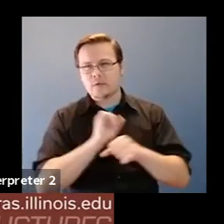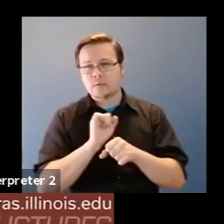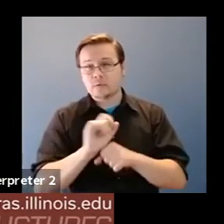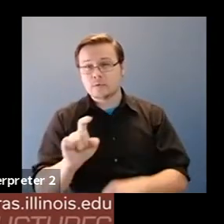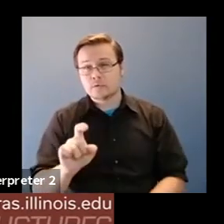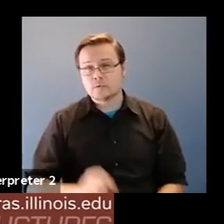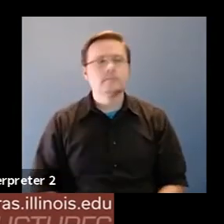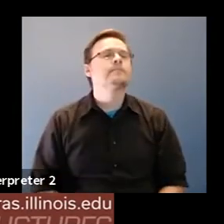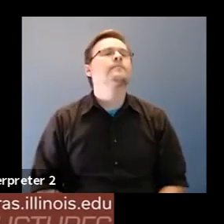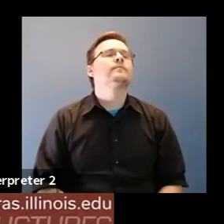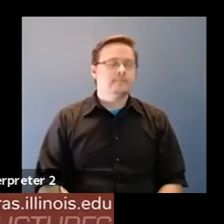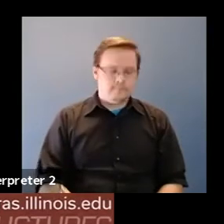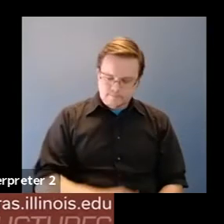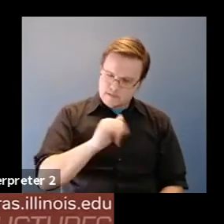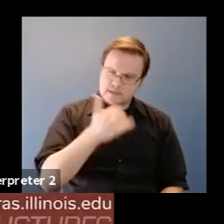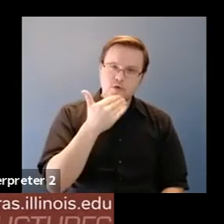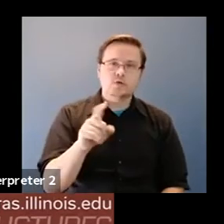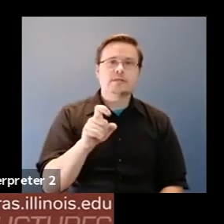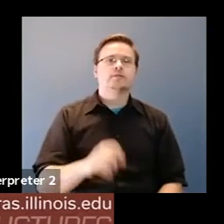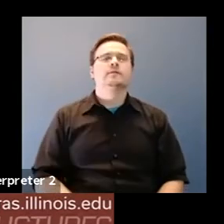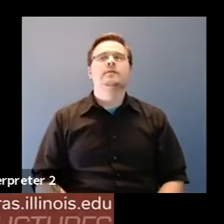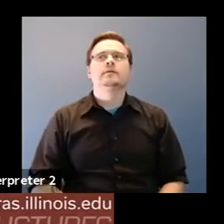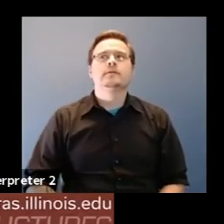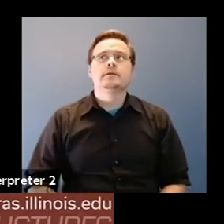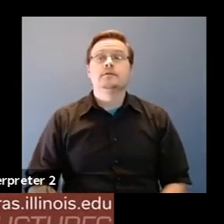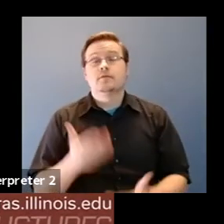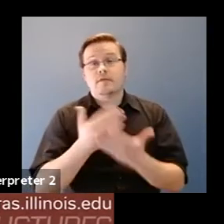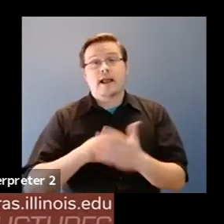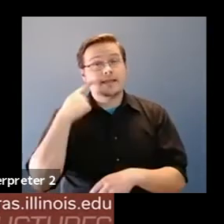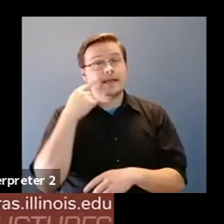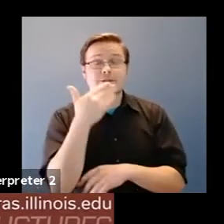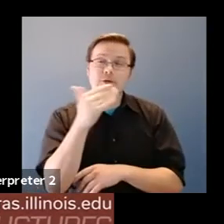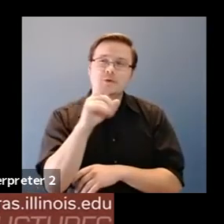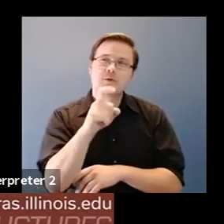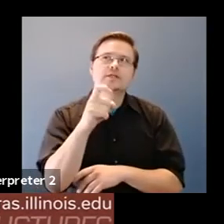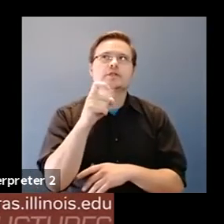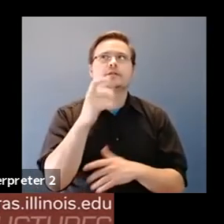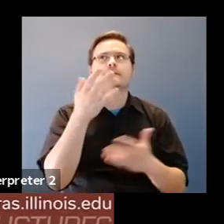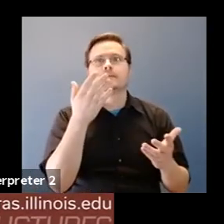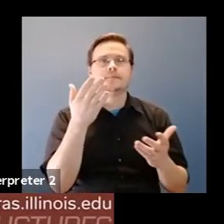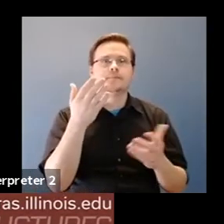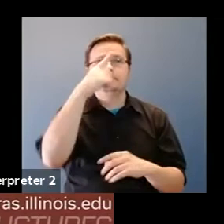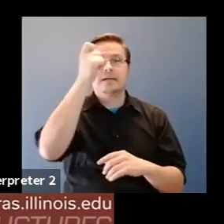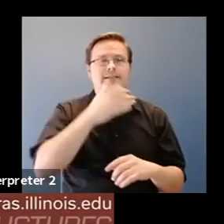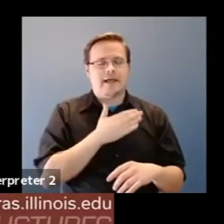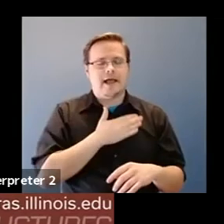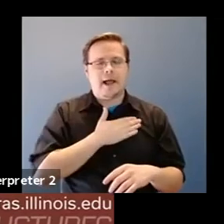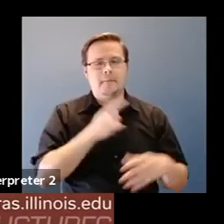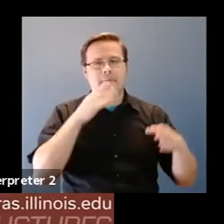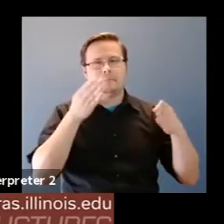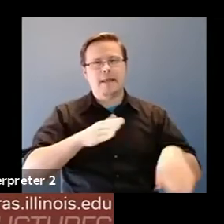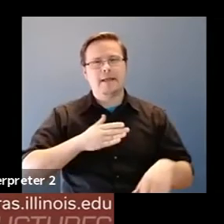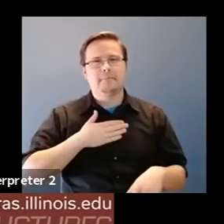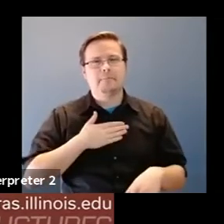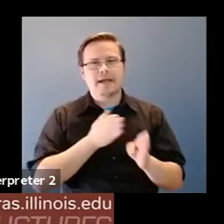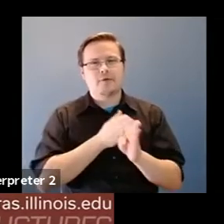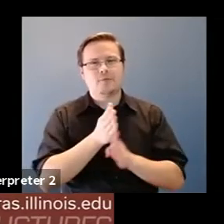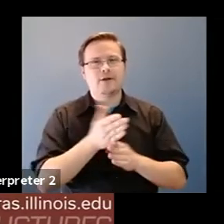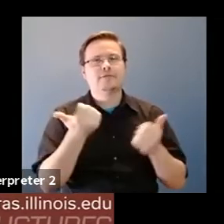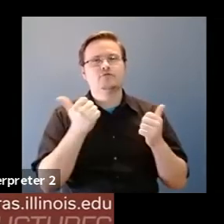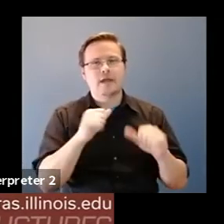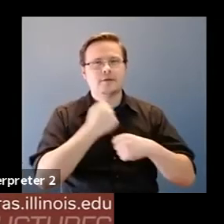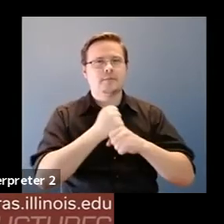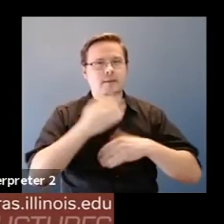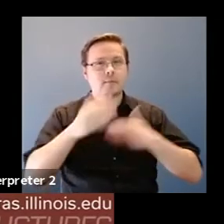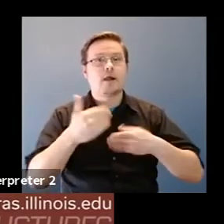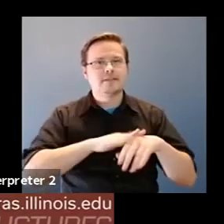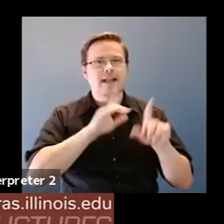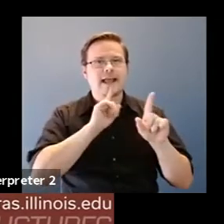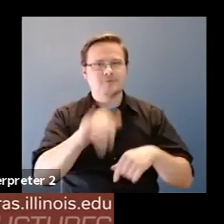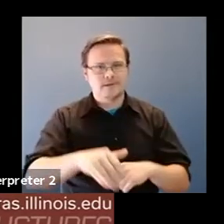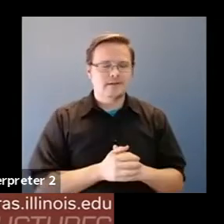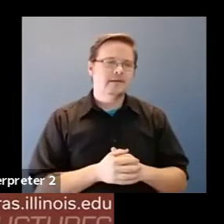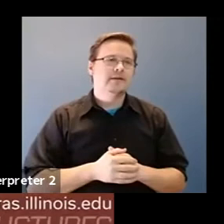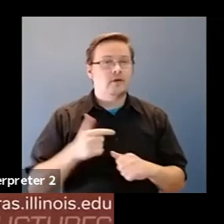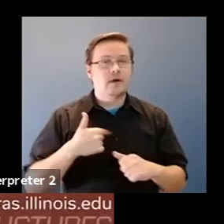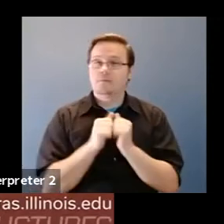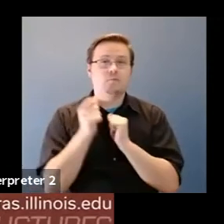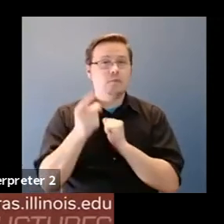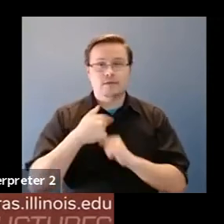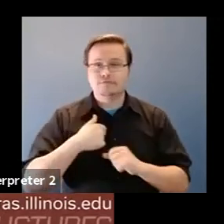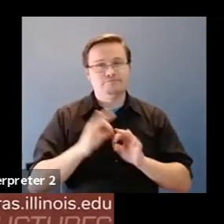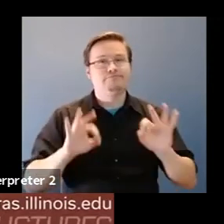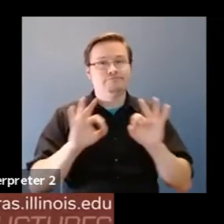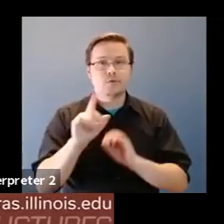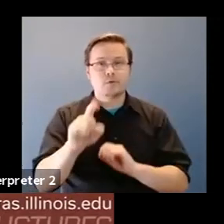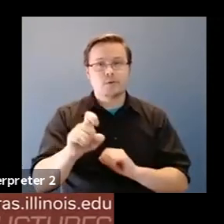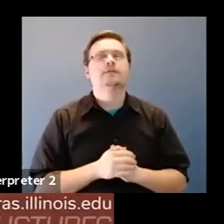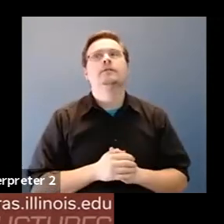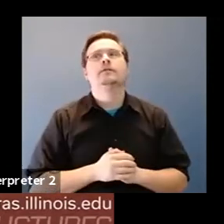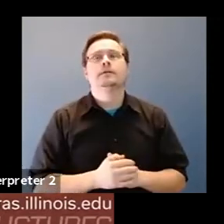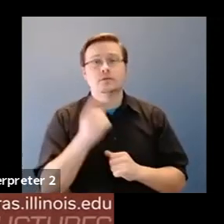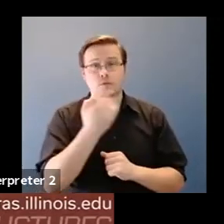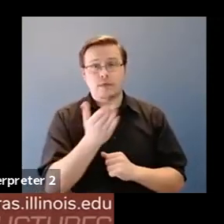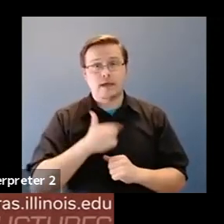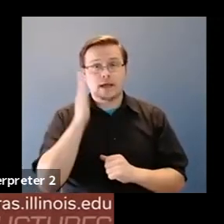Martin Wattenberg: So that is a good question, in fact I think it's such a good question in a sense, like i'm betting my career on trying to answer that or try to make progress on so i'm with you it's an important question to ask one of the things that i'll say, and this, you know.